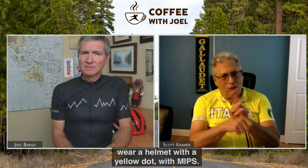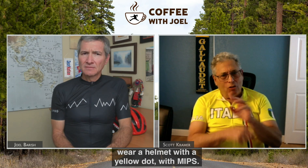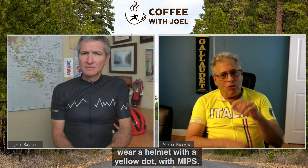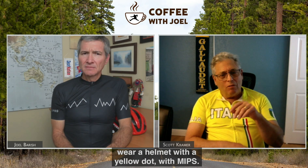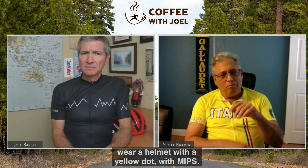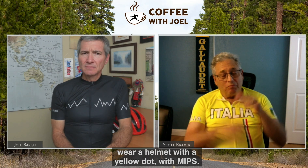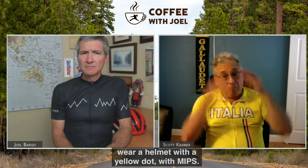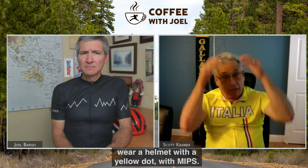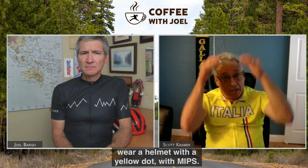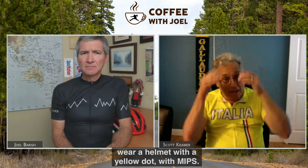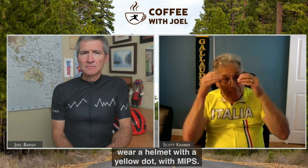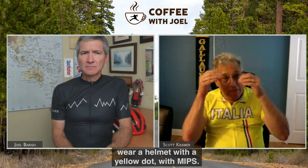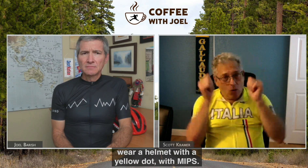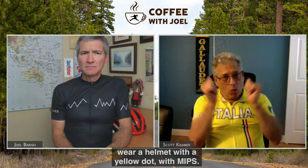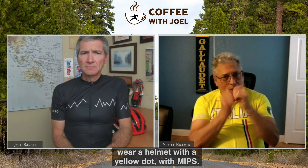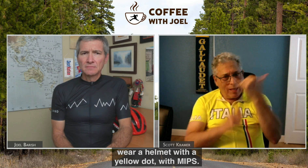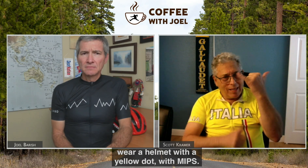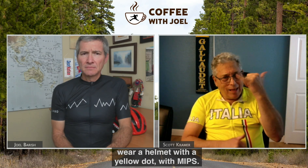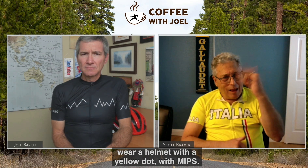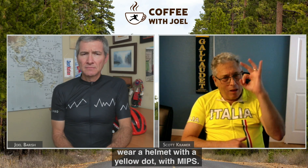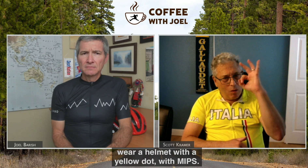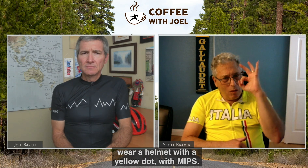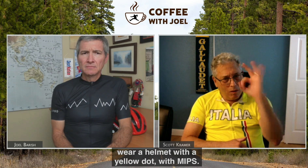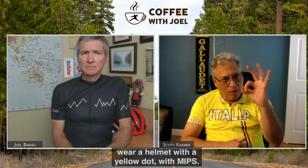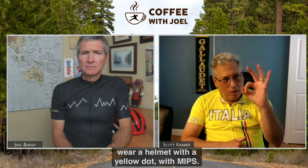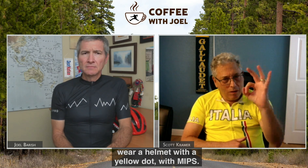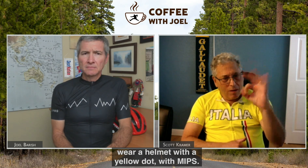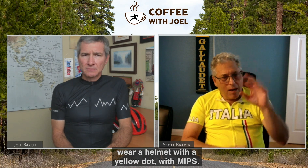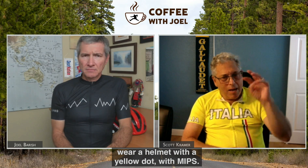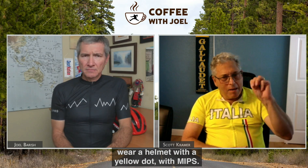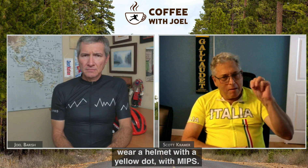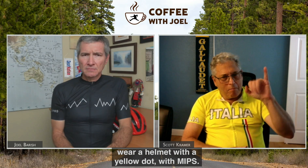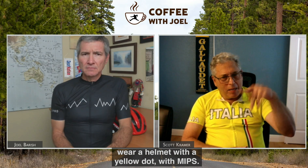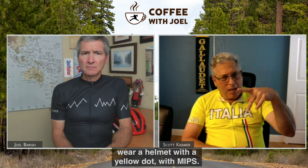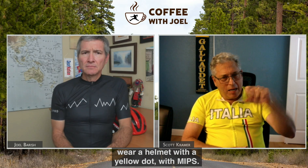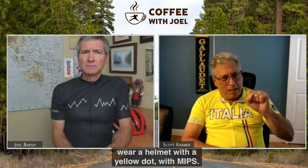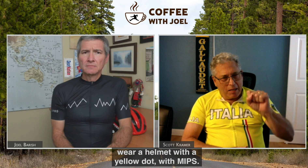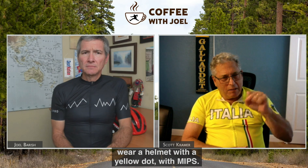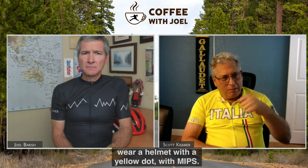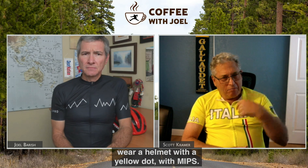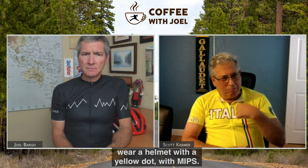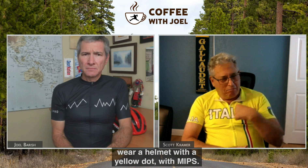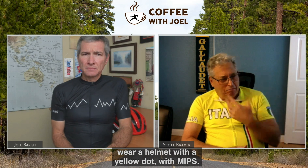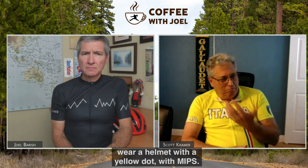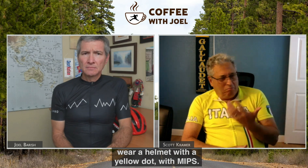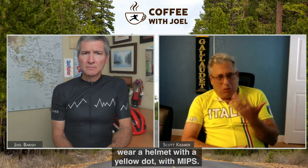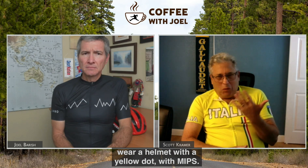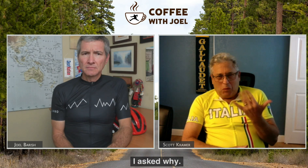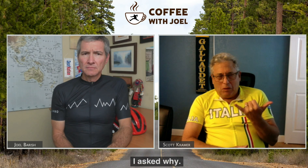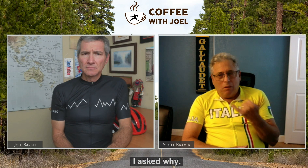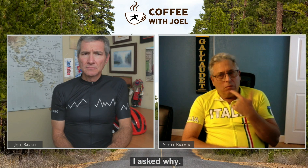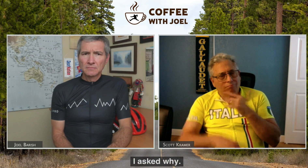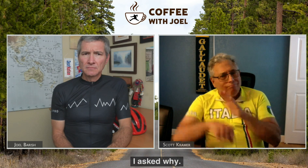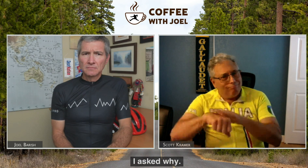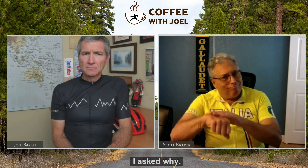wear a helmet with a yellow dot, with MIPS. I asked why.